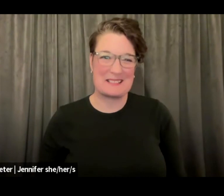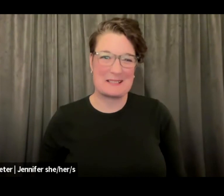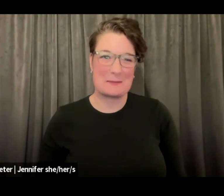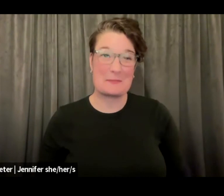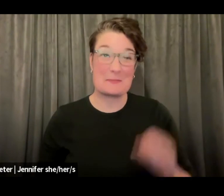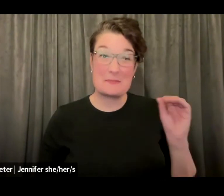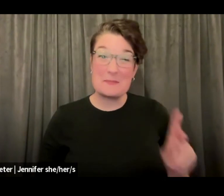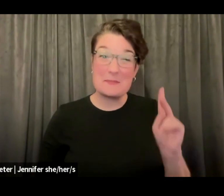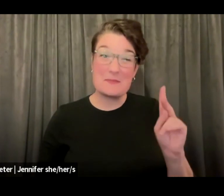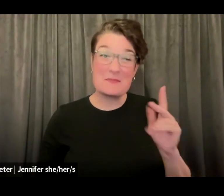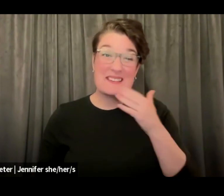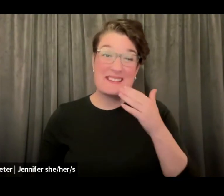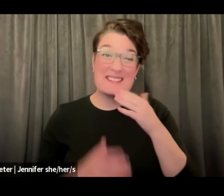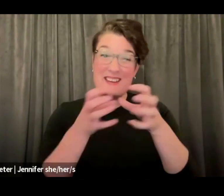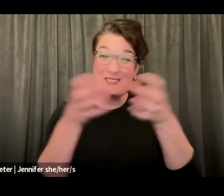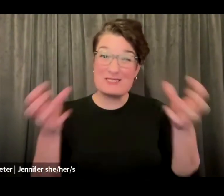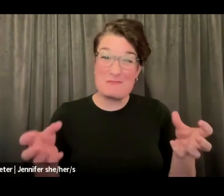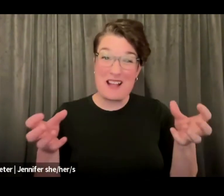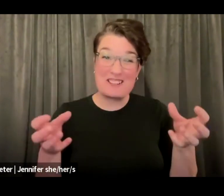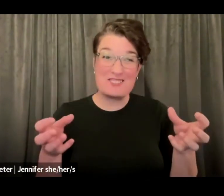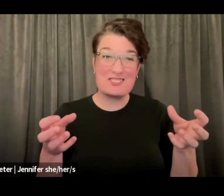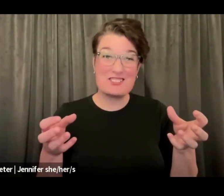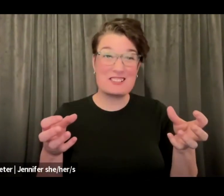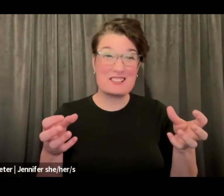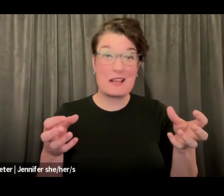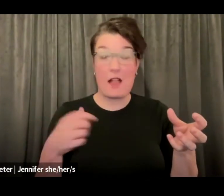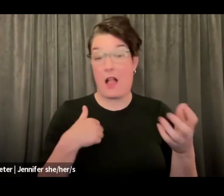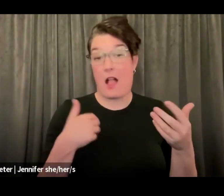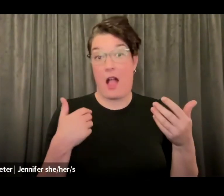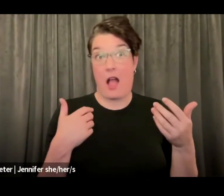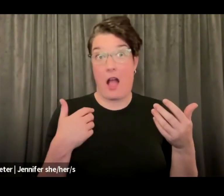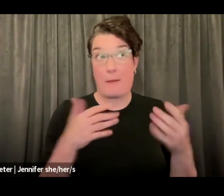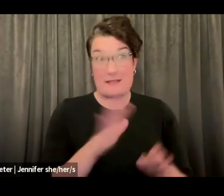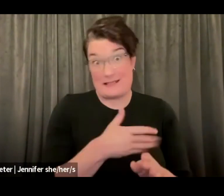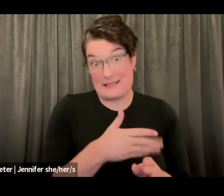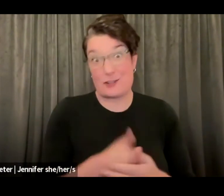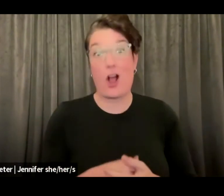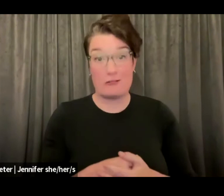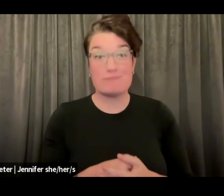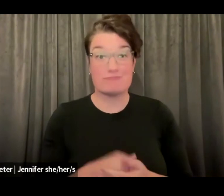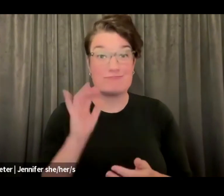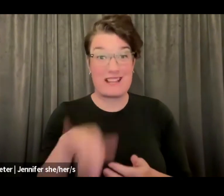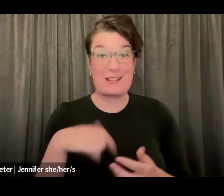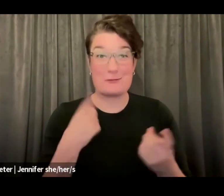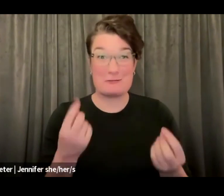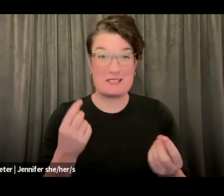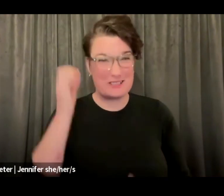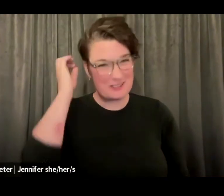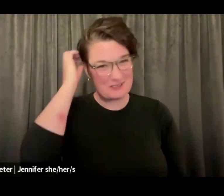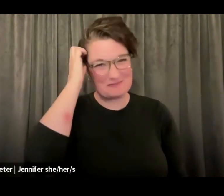okay. Thank you so much. So we're just gonna I'm gonna sing a song. that's what's gonna happen now.